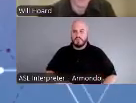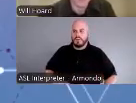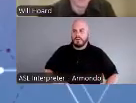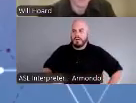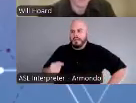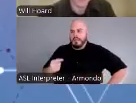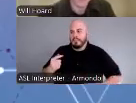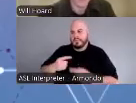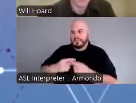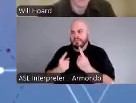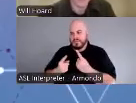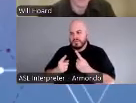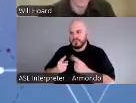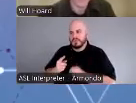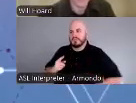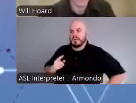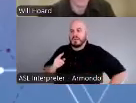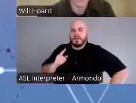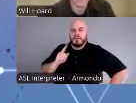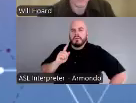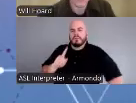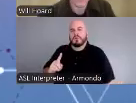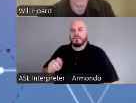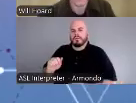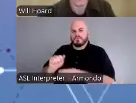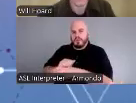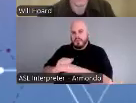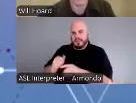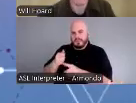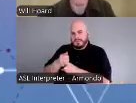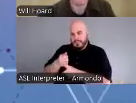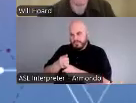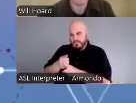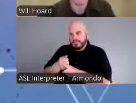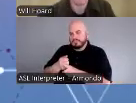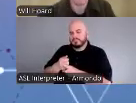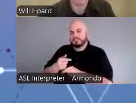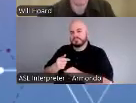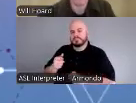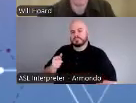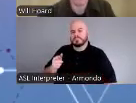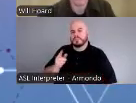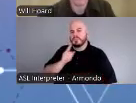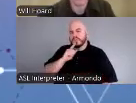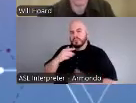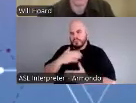The other thing is, for the training itself, I really appreciated the team's understanding.